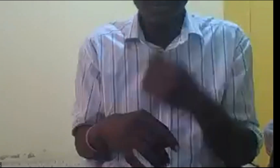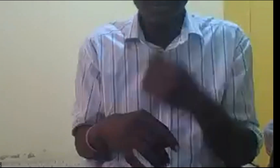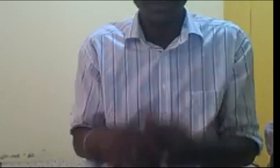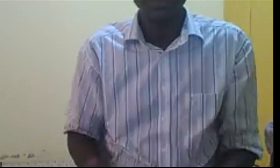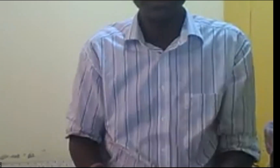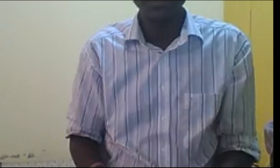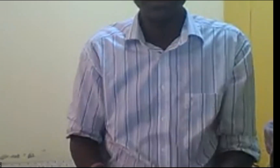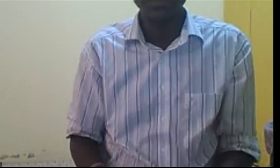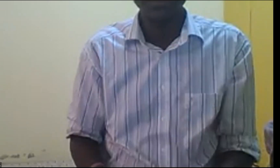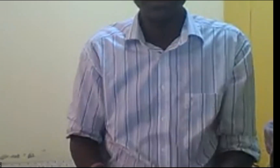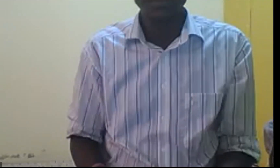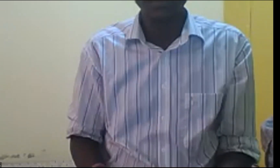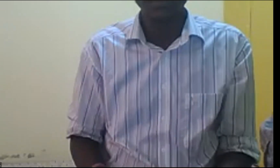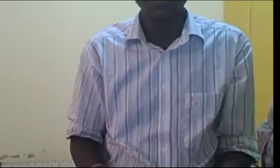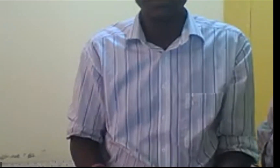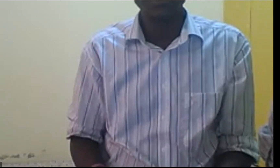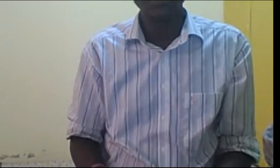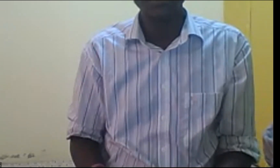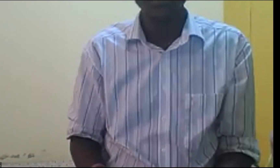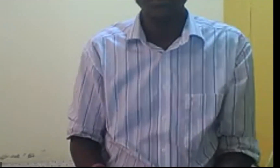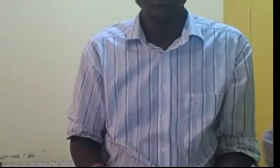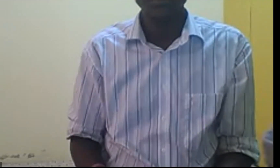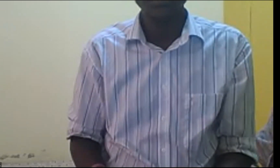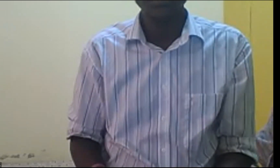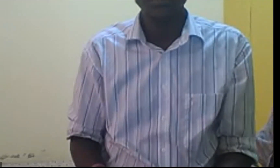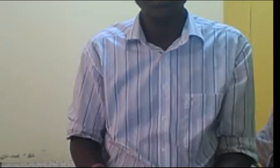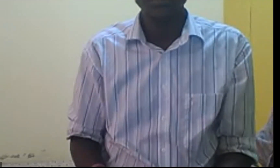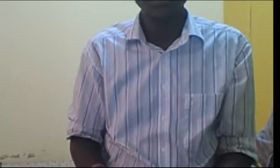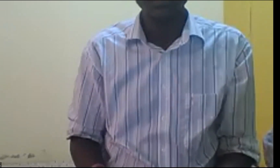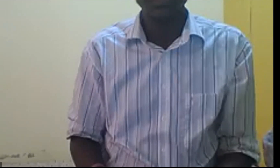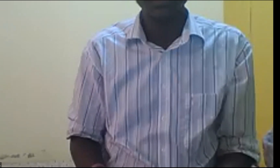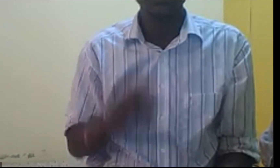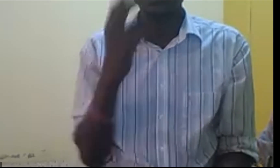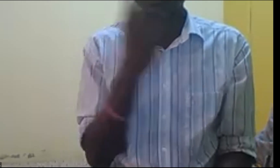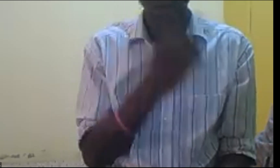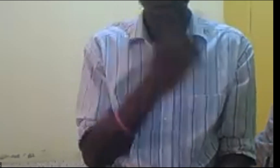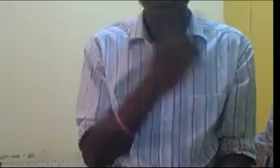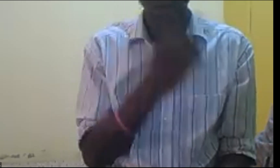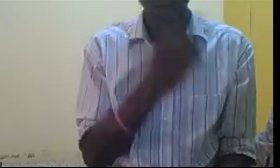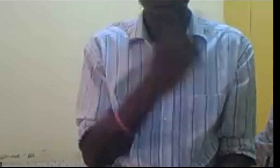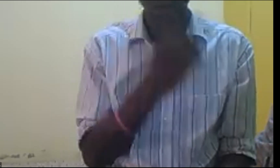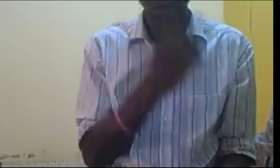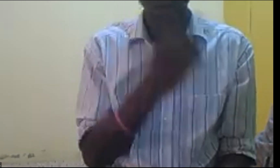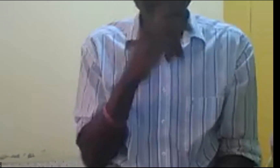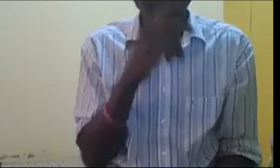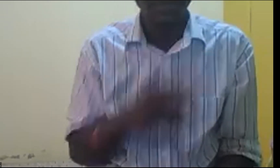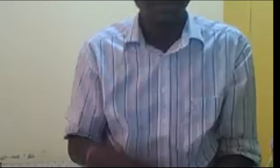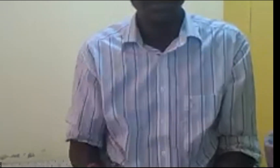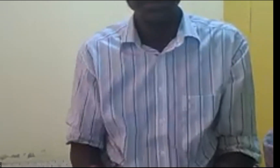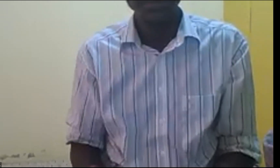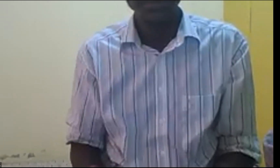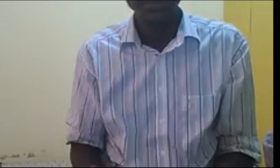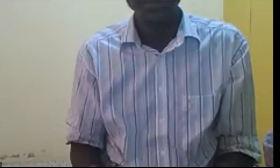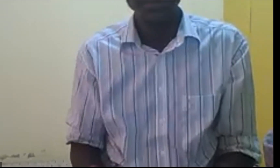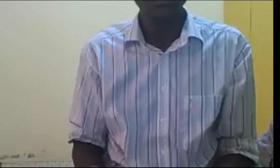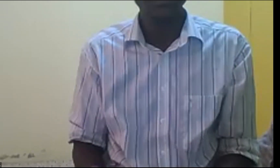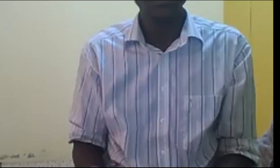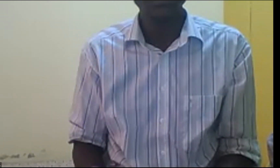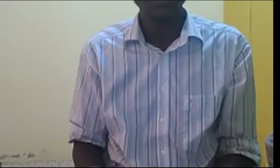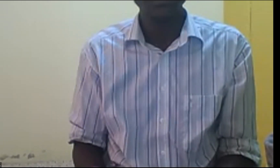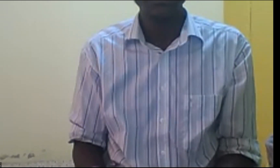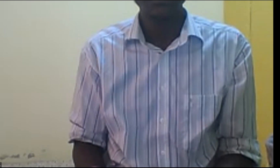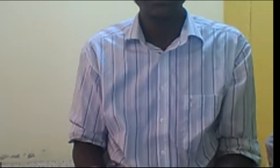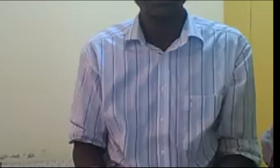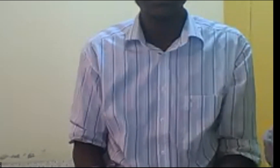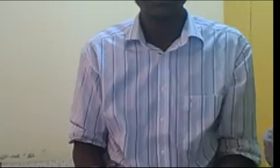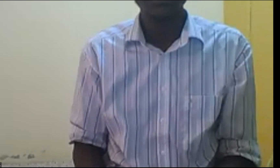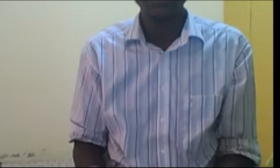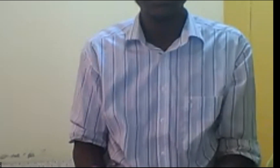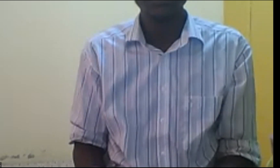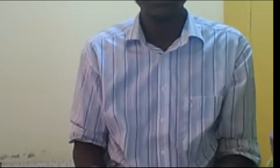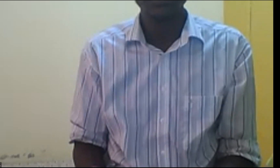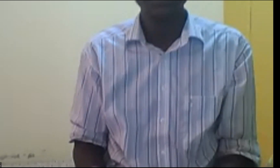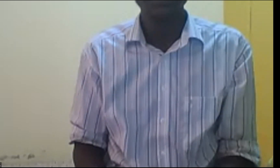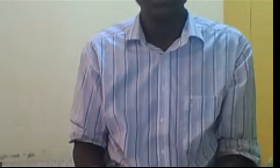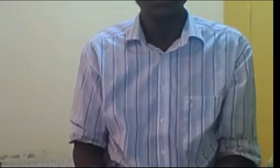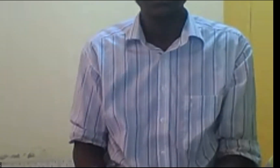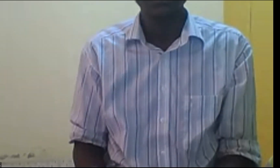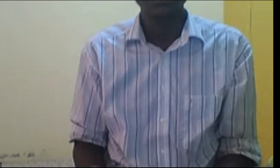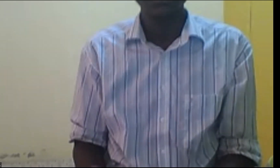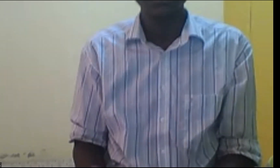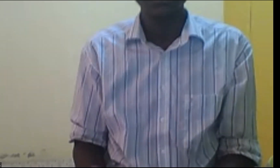Look at these people as equal as they are, because programming that involve persons with disabilities requires a lot of resources.